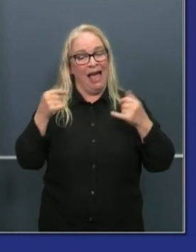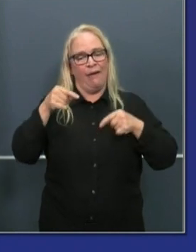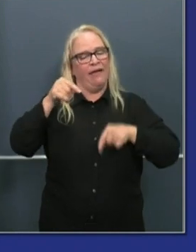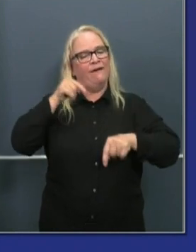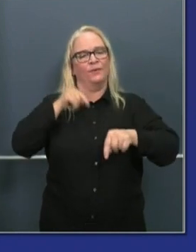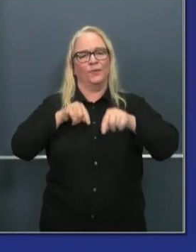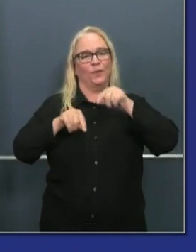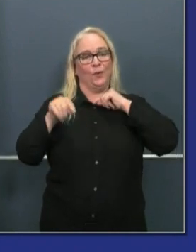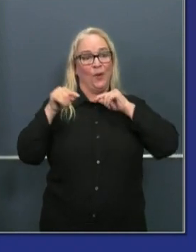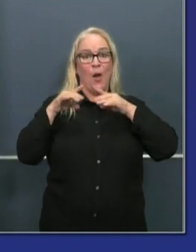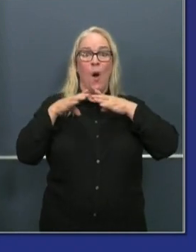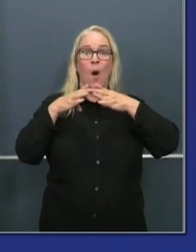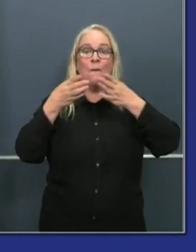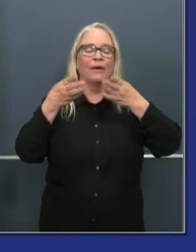MODIFICATIONS AND THIS DIMMER